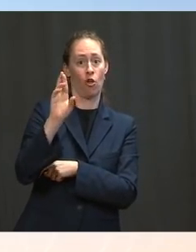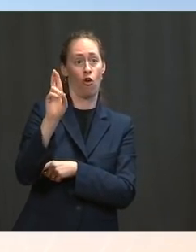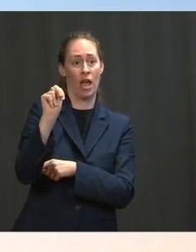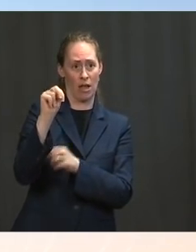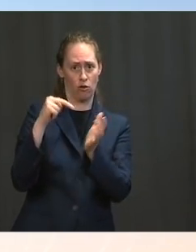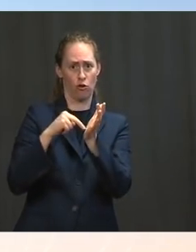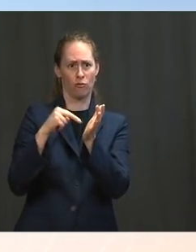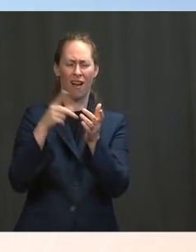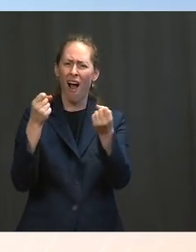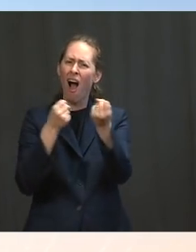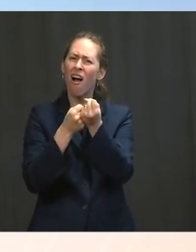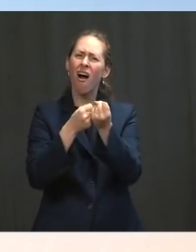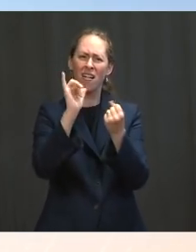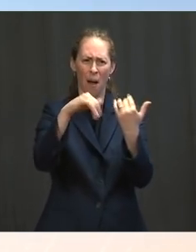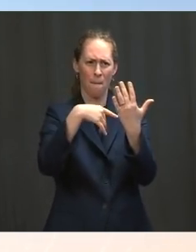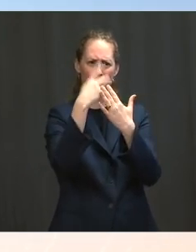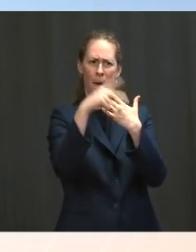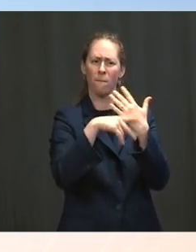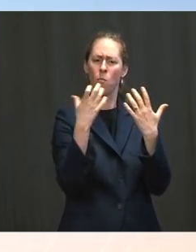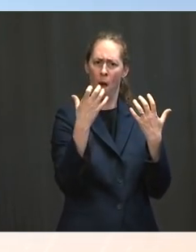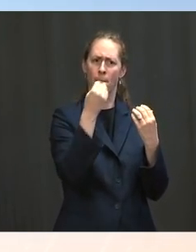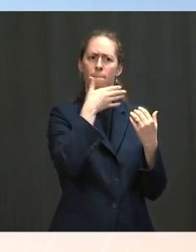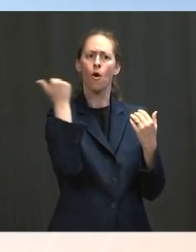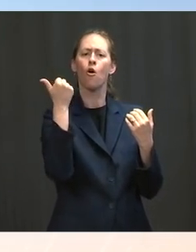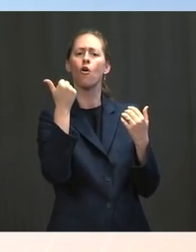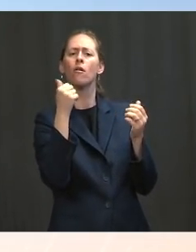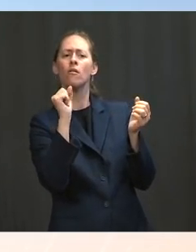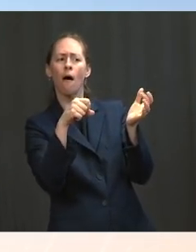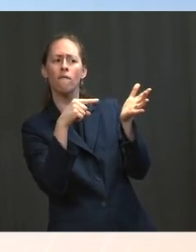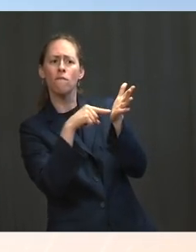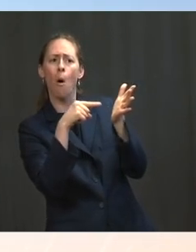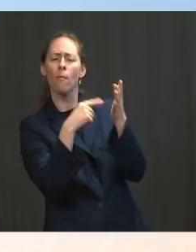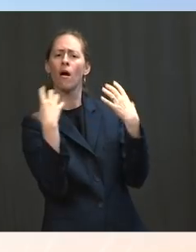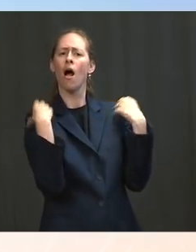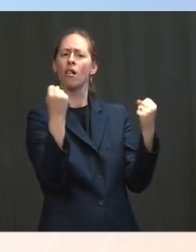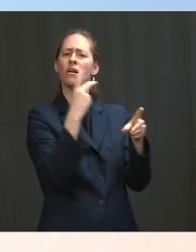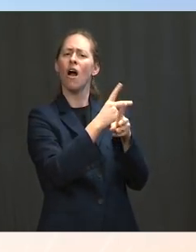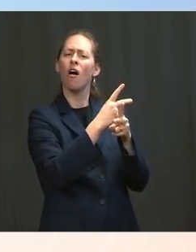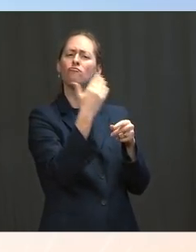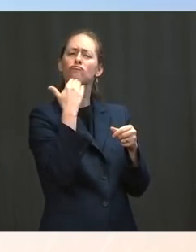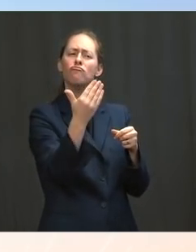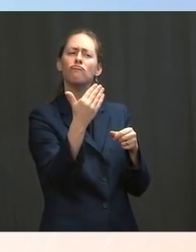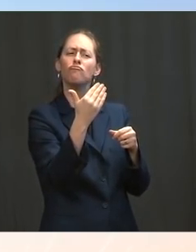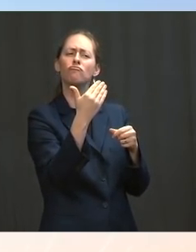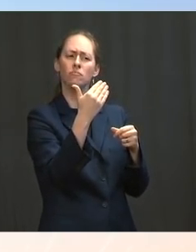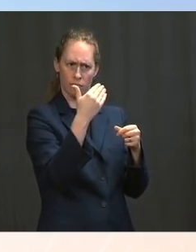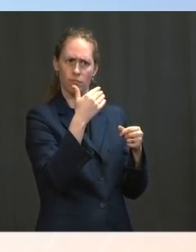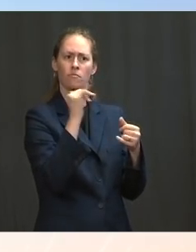to high-quality, affordable healthcare, which the Build Back Better agenda accomplishes by permanently lowering health insurance